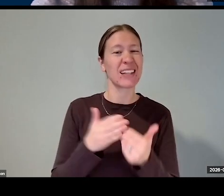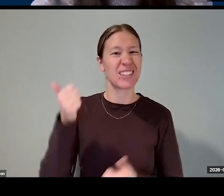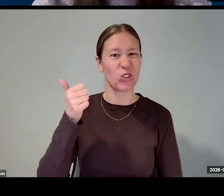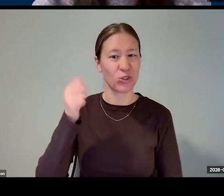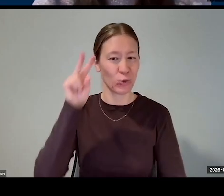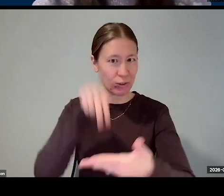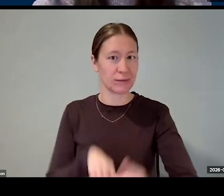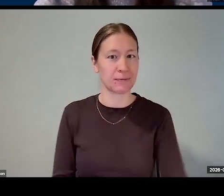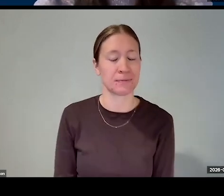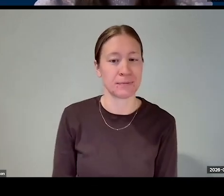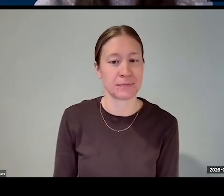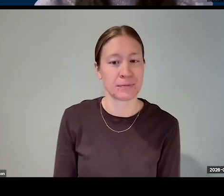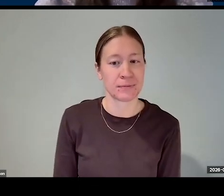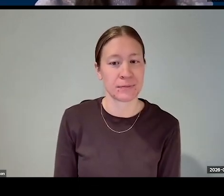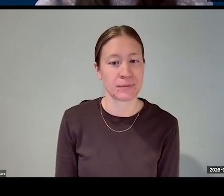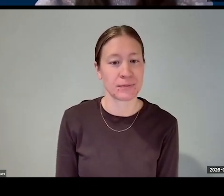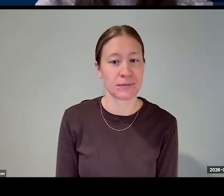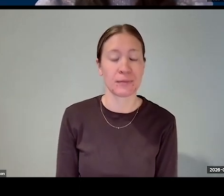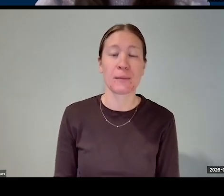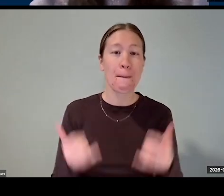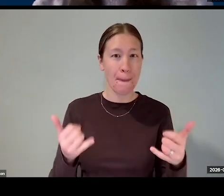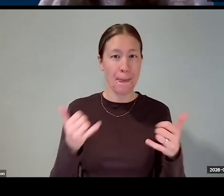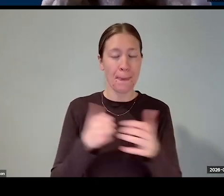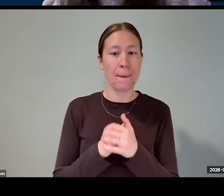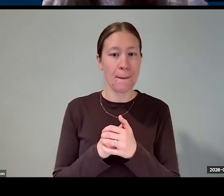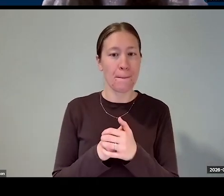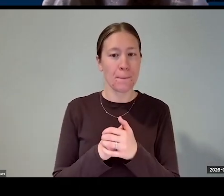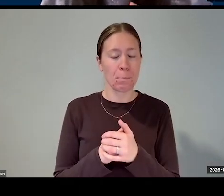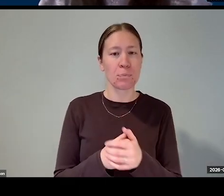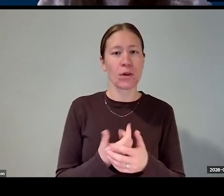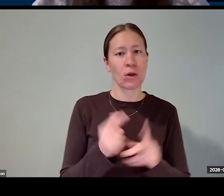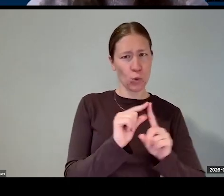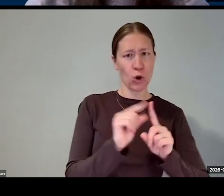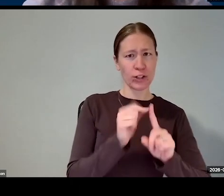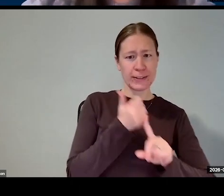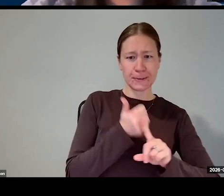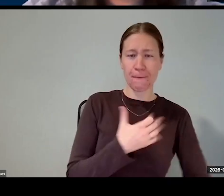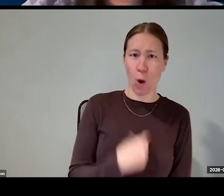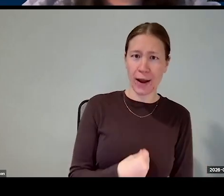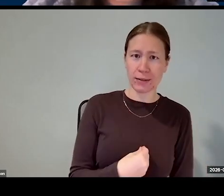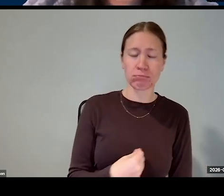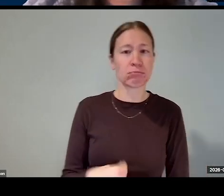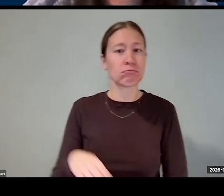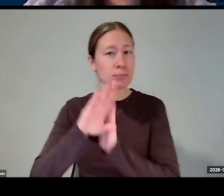Okay, so for the white text, I feel like the blue background has a pretty good color contrast,